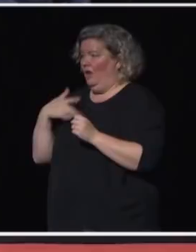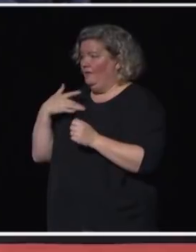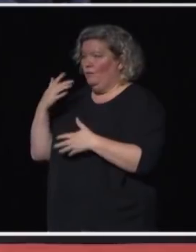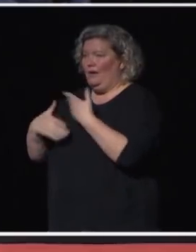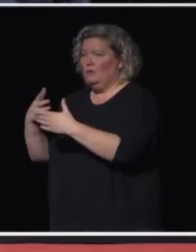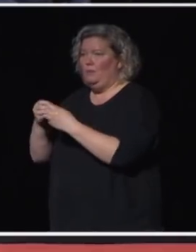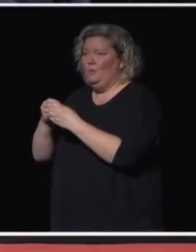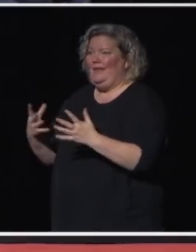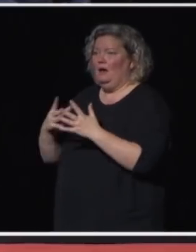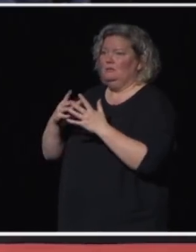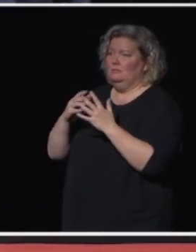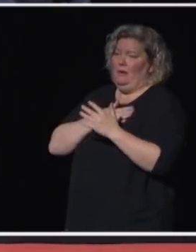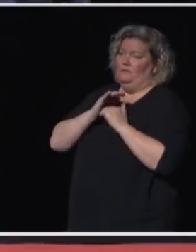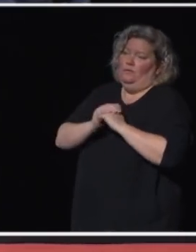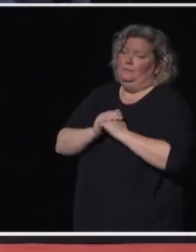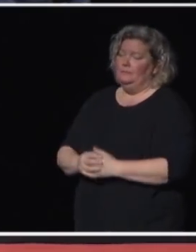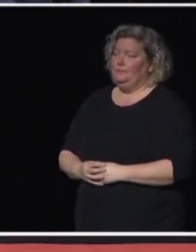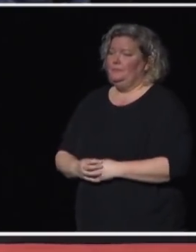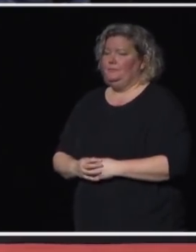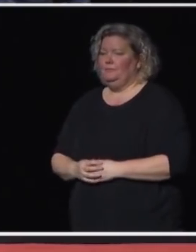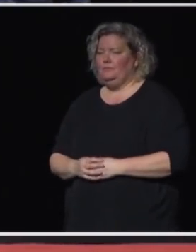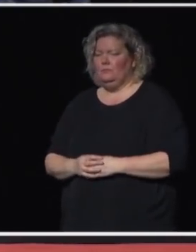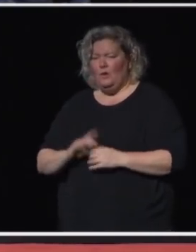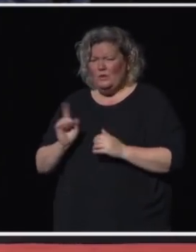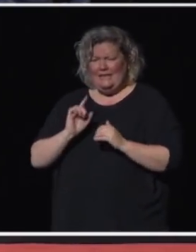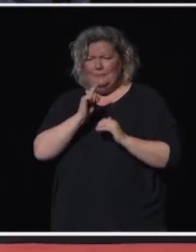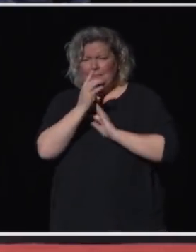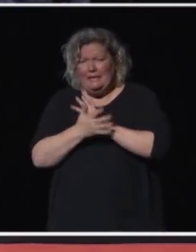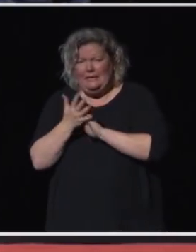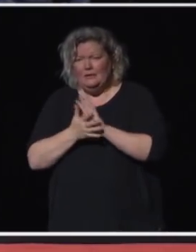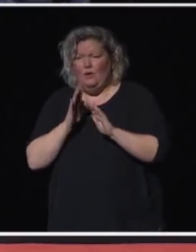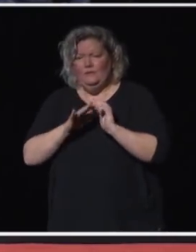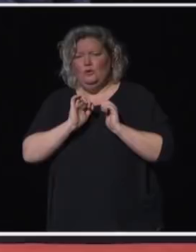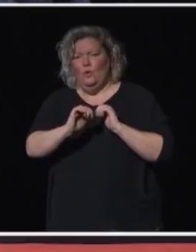What does that mean about the way your friend's death is recorded?